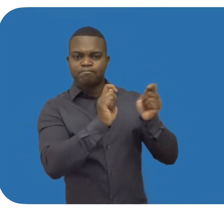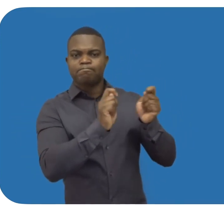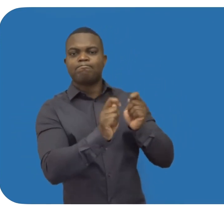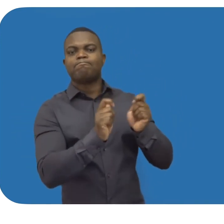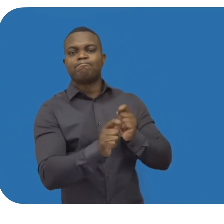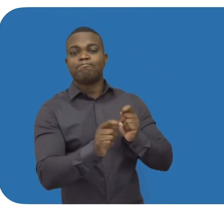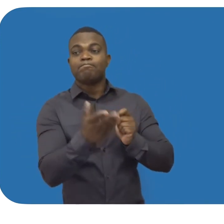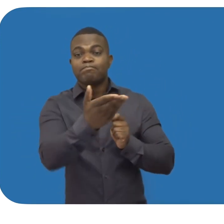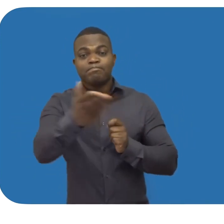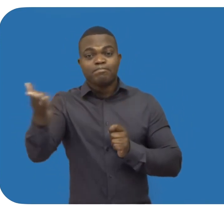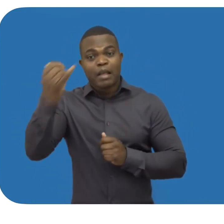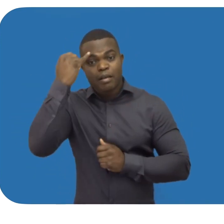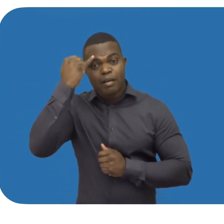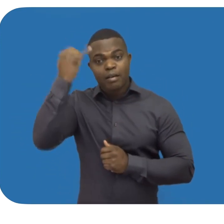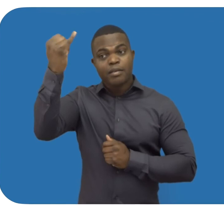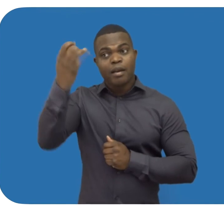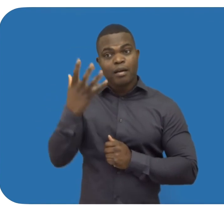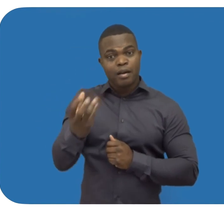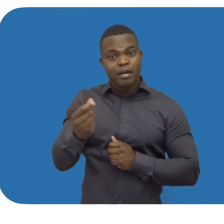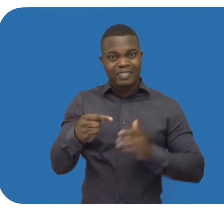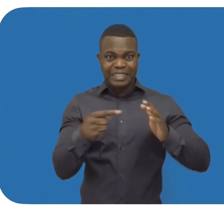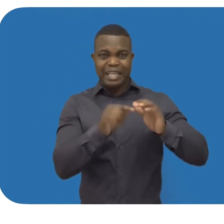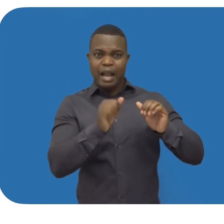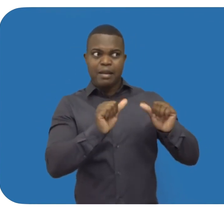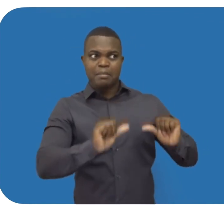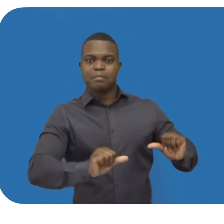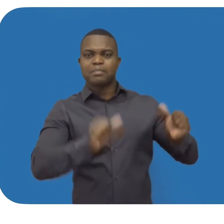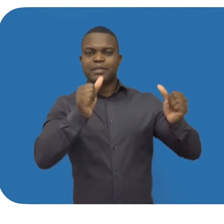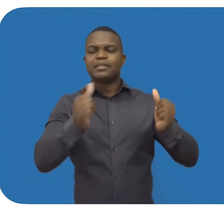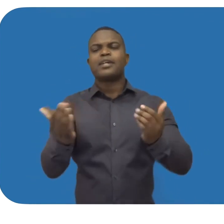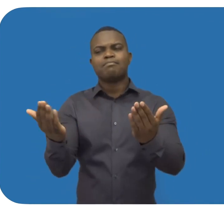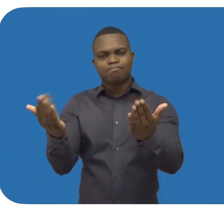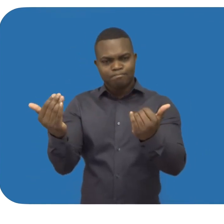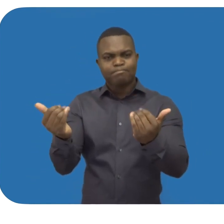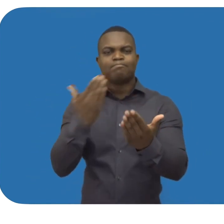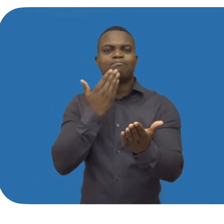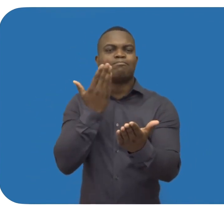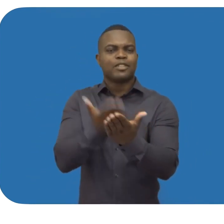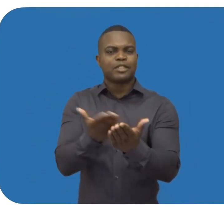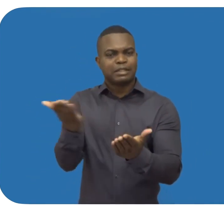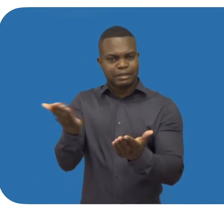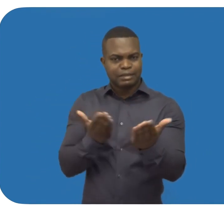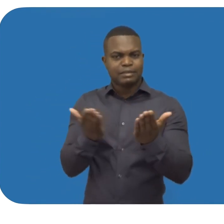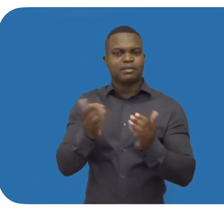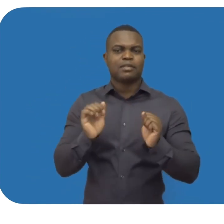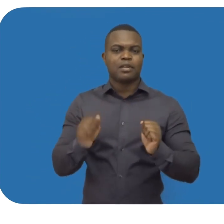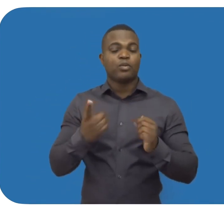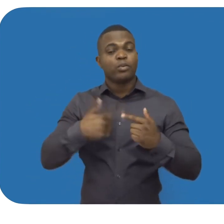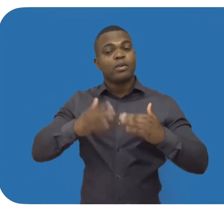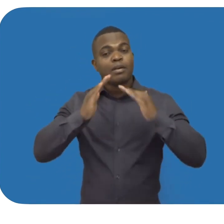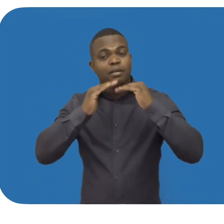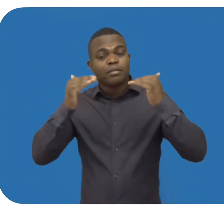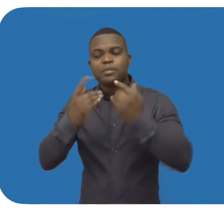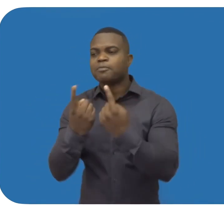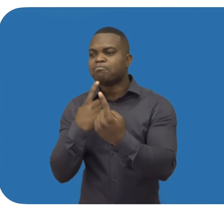If you have any suggestions for how we can make the compendium even better, we would be more than happy to discuss them. Thank you.